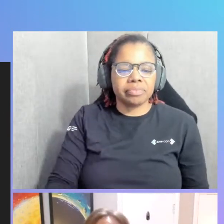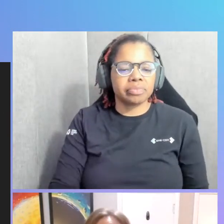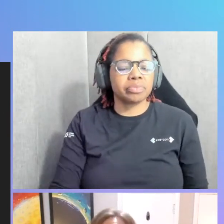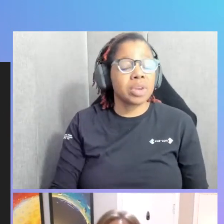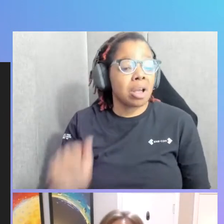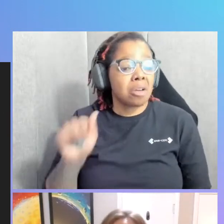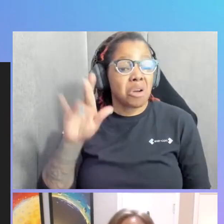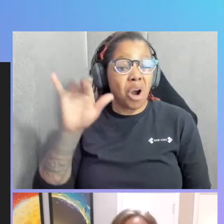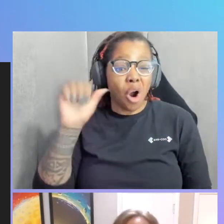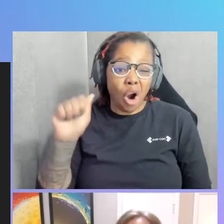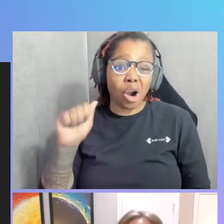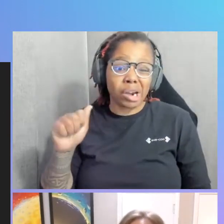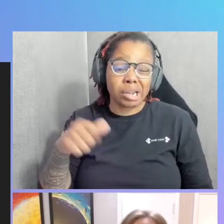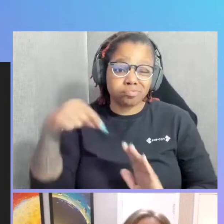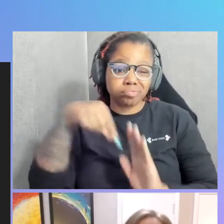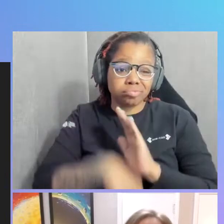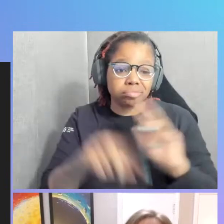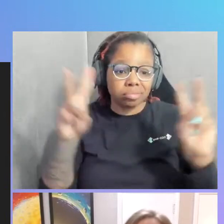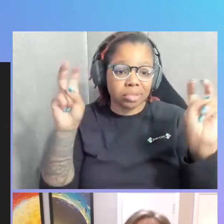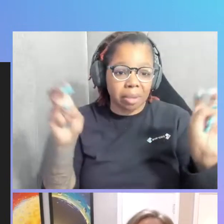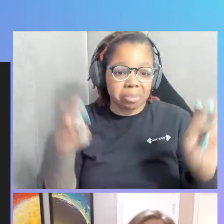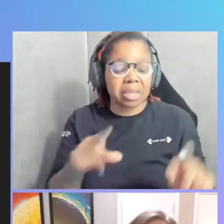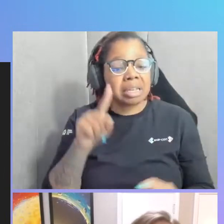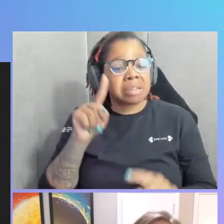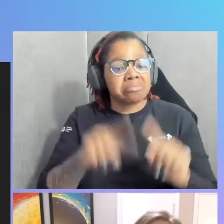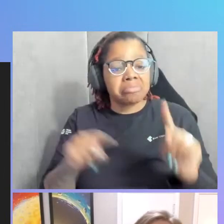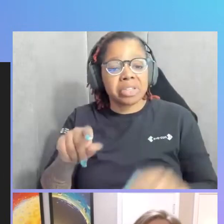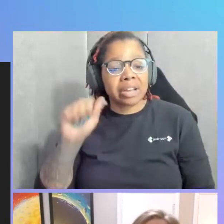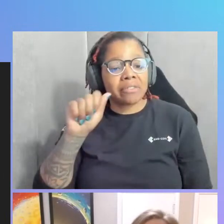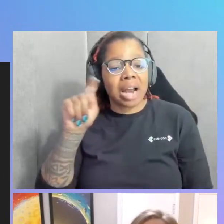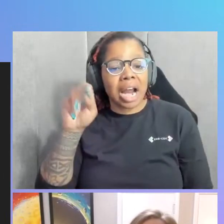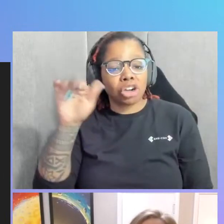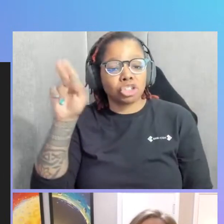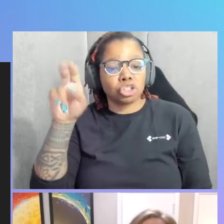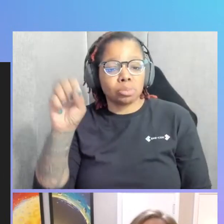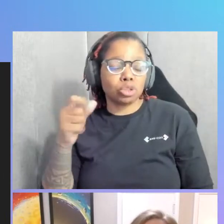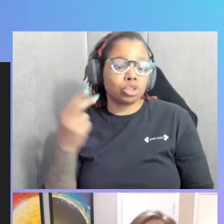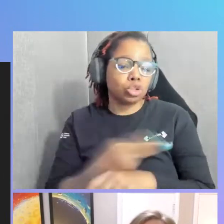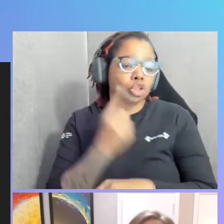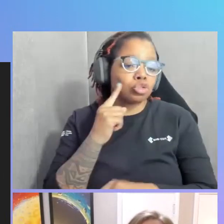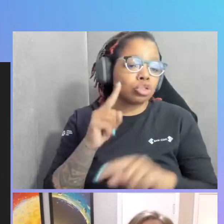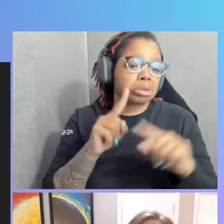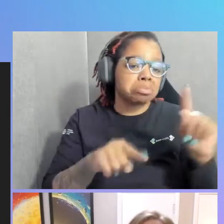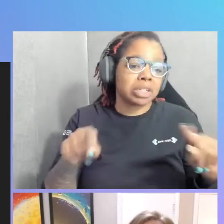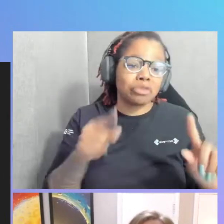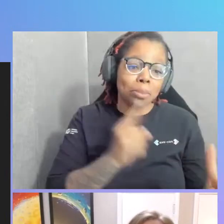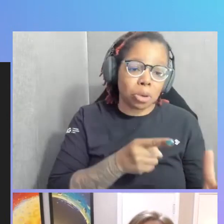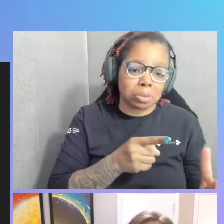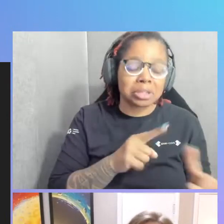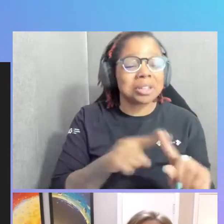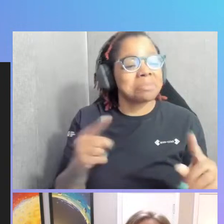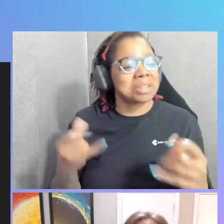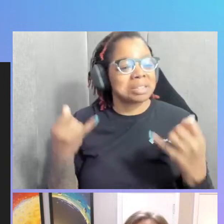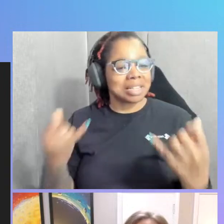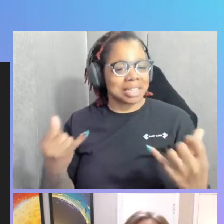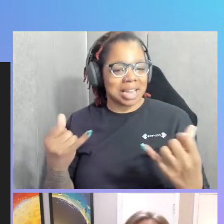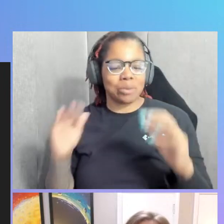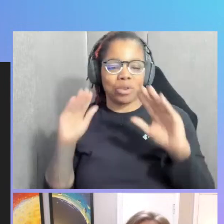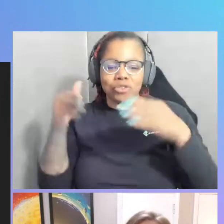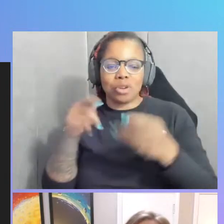pretty big topic, different Aria attributes are used for different purposes, but for today we're going to focus